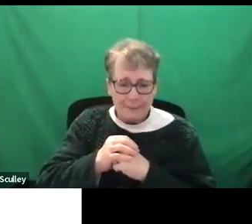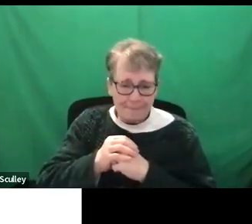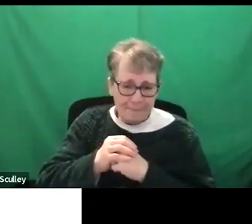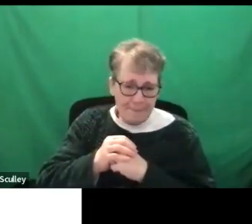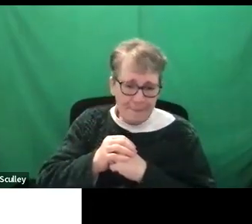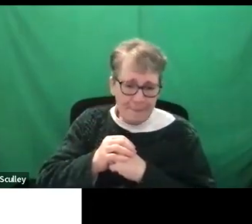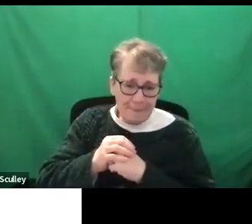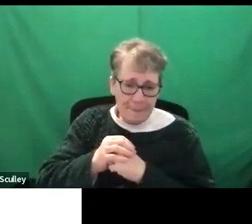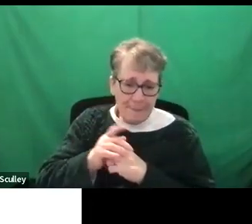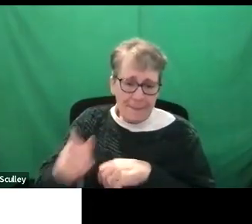for healthy development.